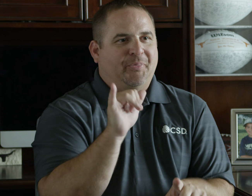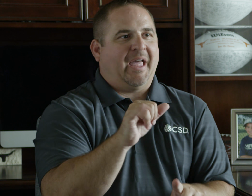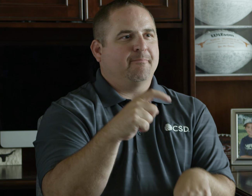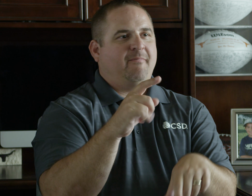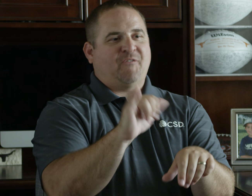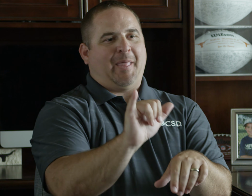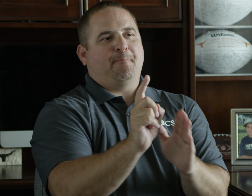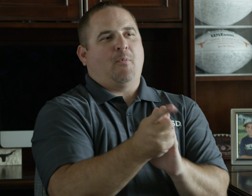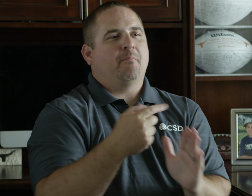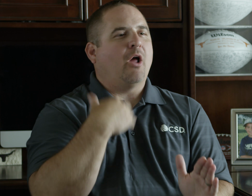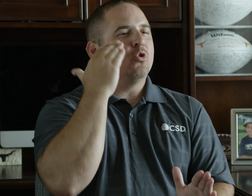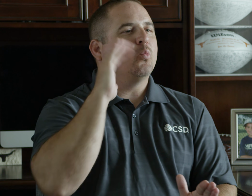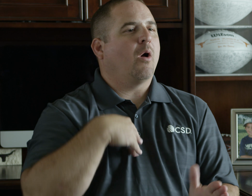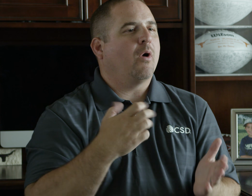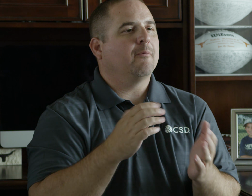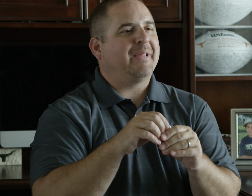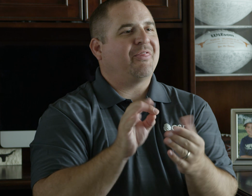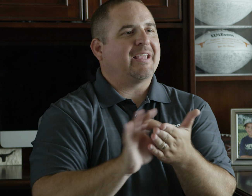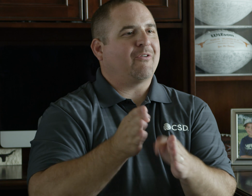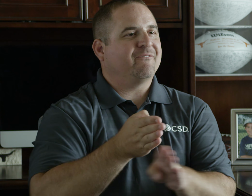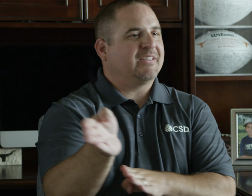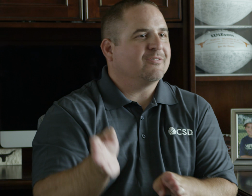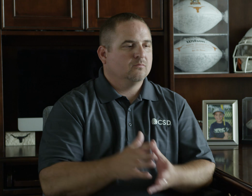From that moment and on, I knew that wanted to be in the accounting field.